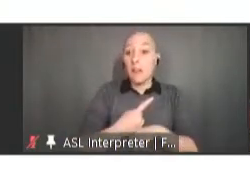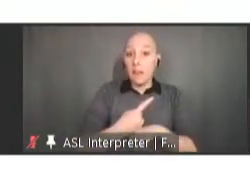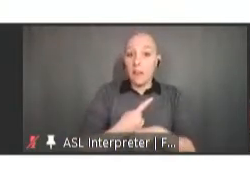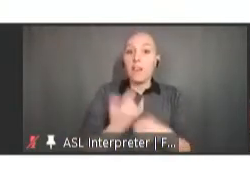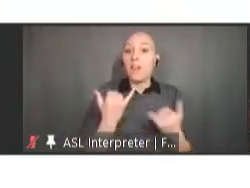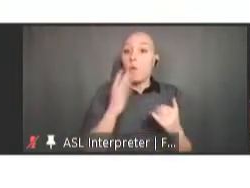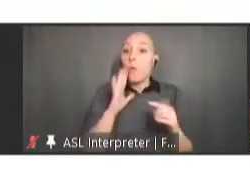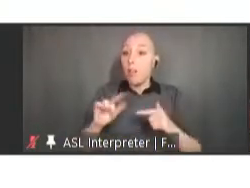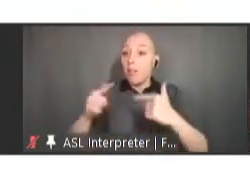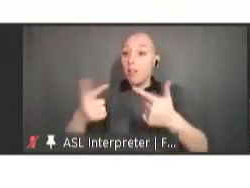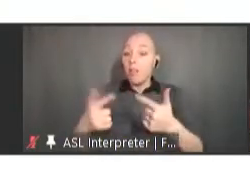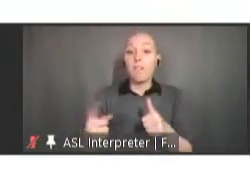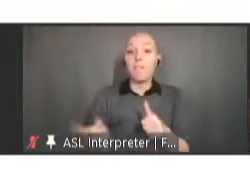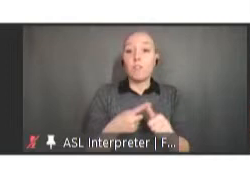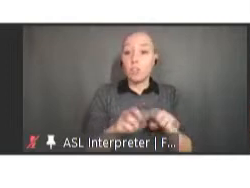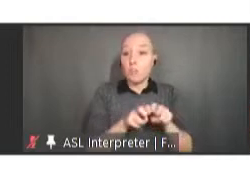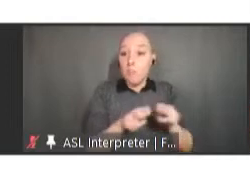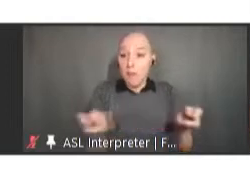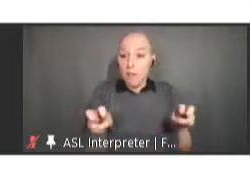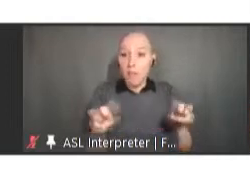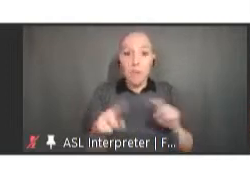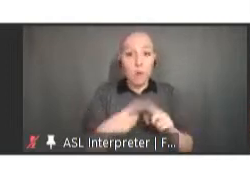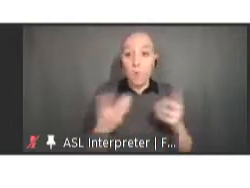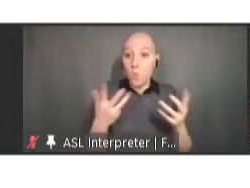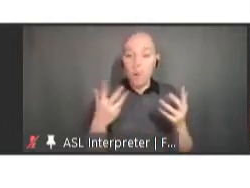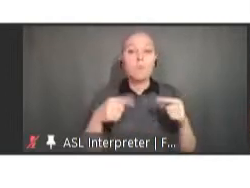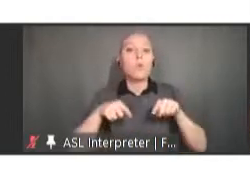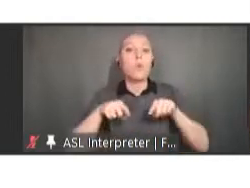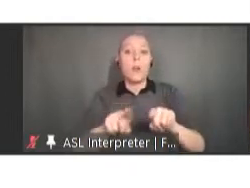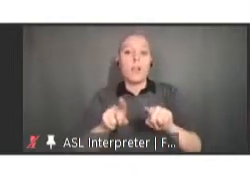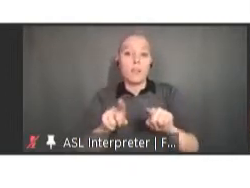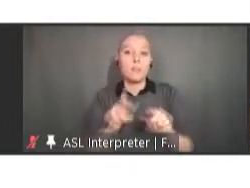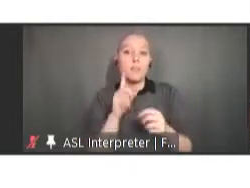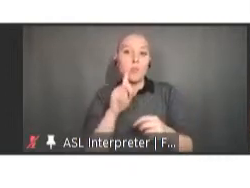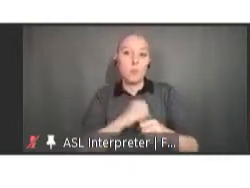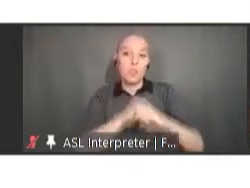This panel will focus on work to identify correlates of protection for SARS-CoV-2